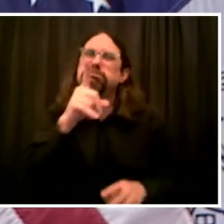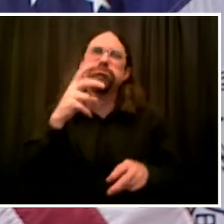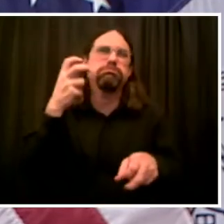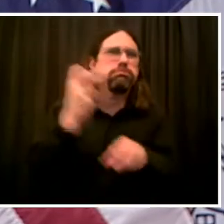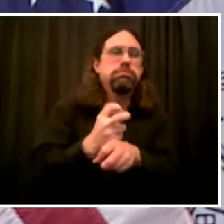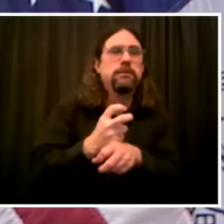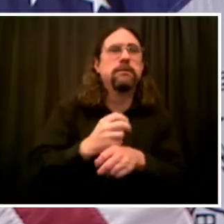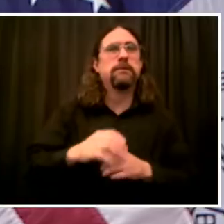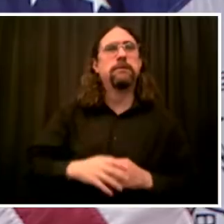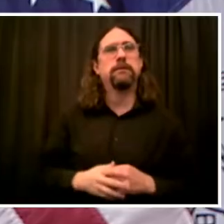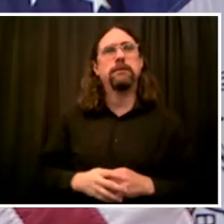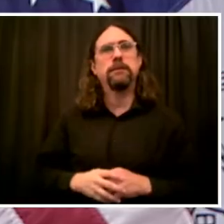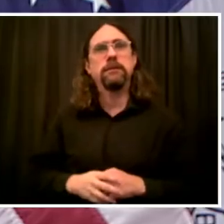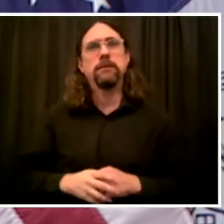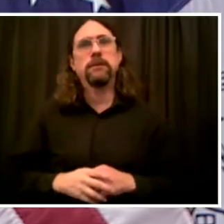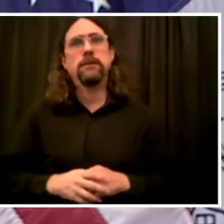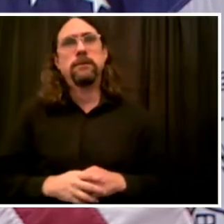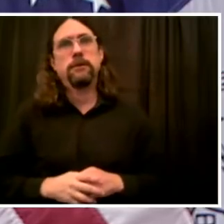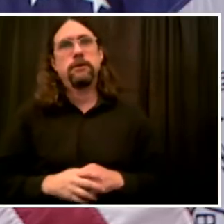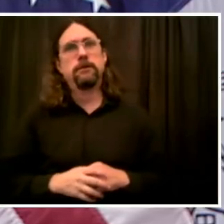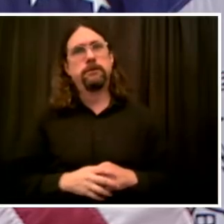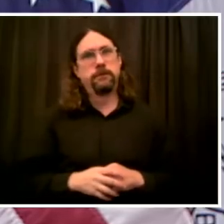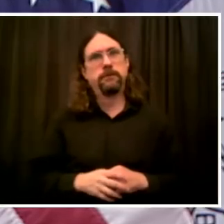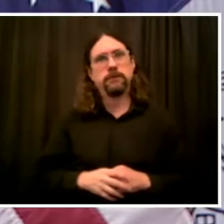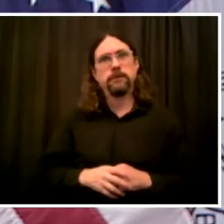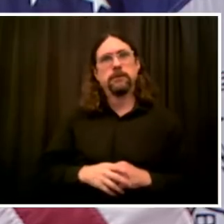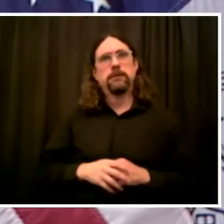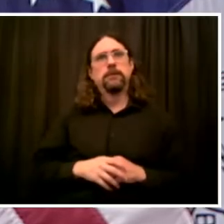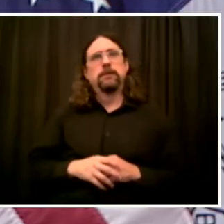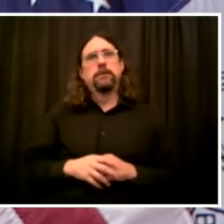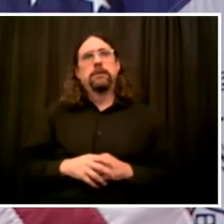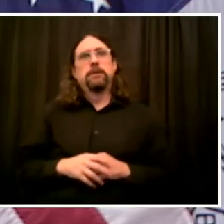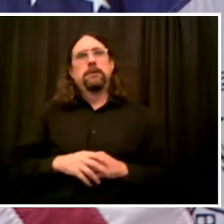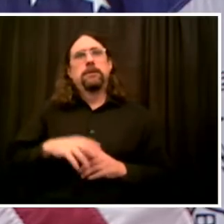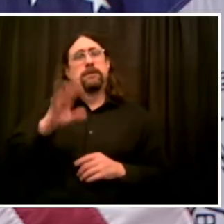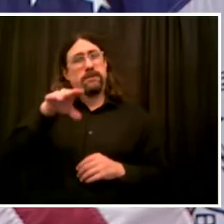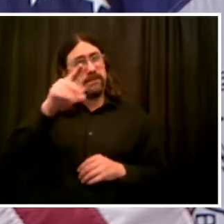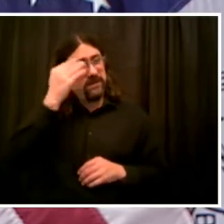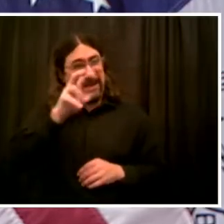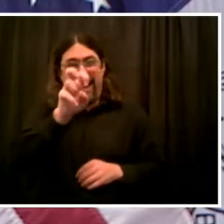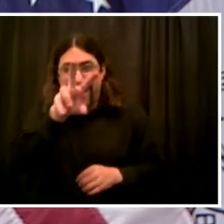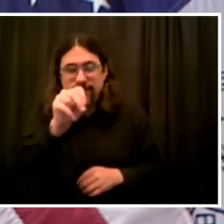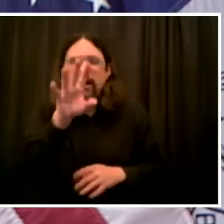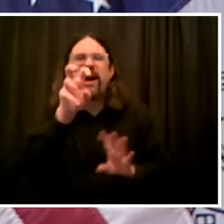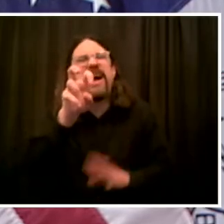JUST GETTING TO THE DOOR OF A SHELTER IS A BEGINNING. I DON'T WANT THE